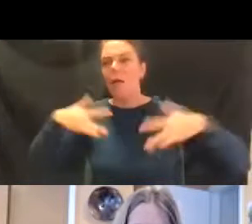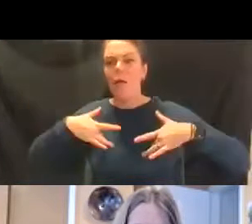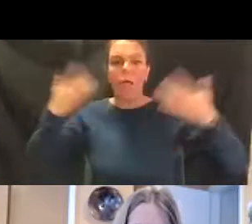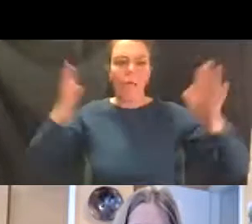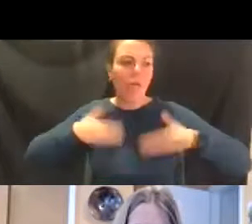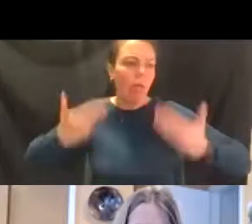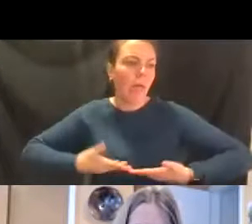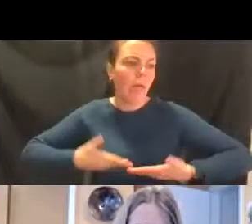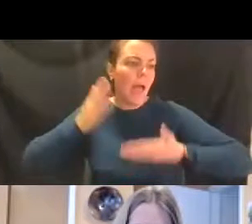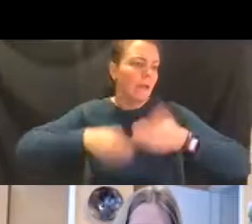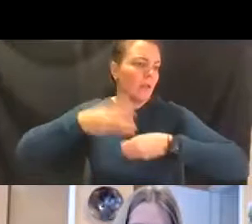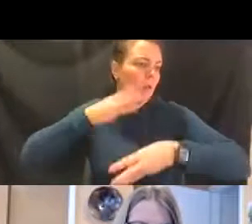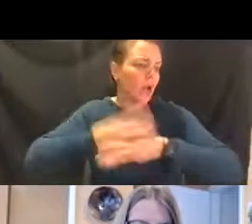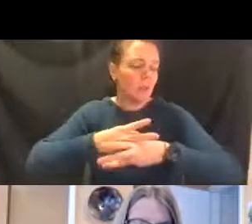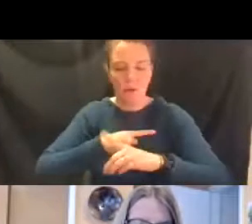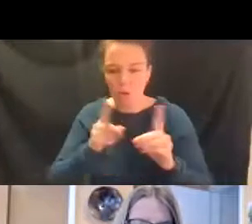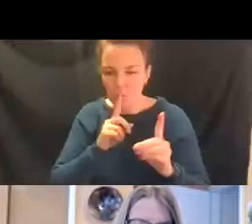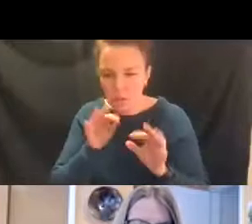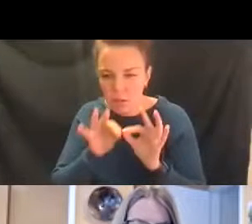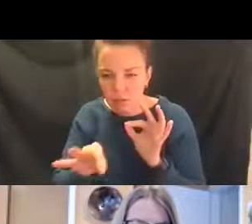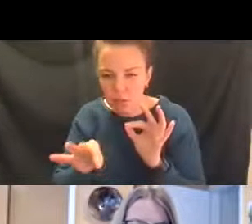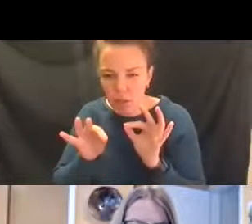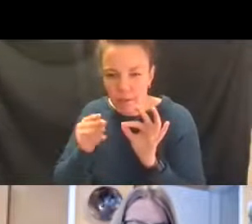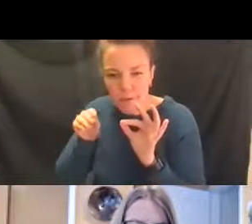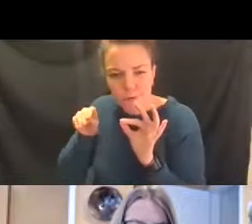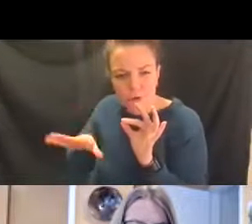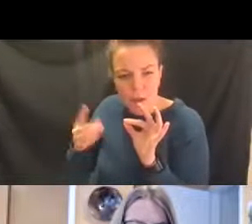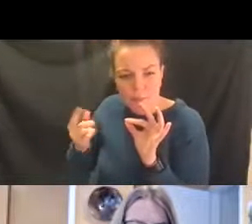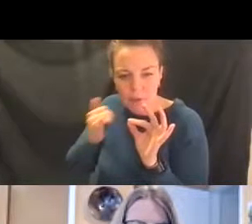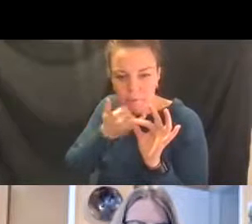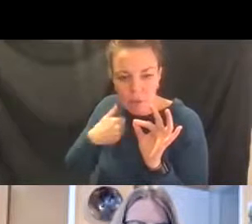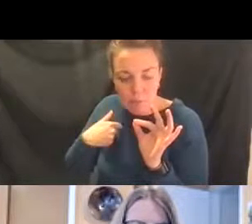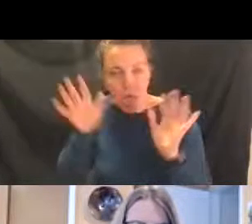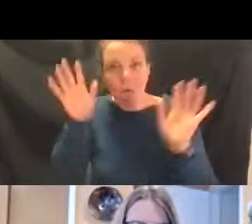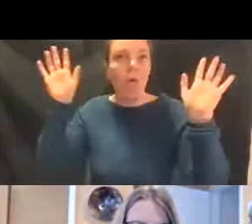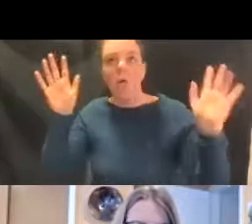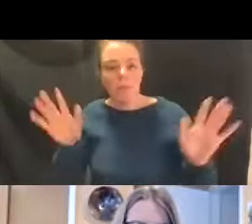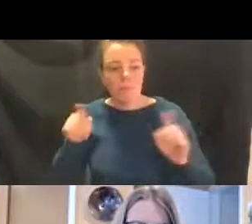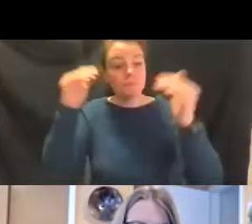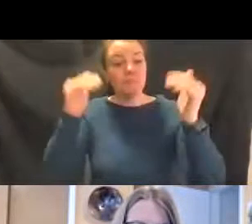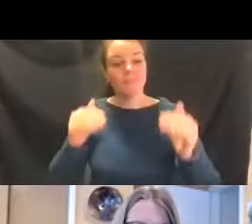simple that they dropped a spoon or something. confusion paranoia. We talked about depression.